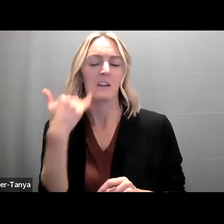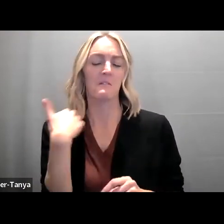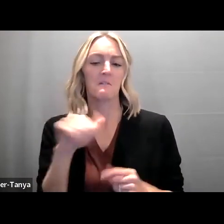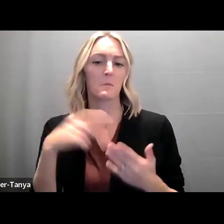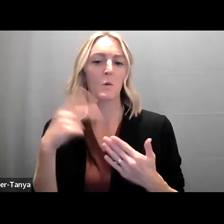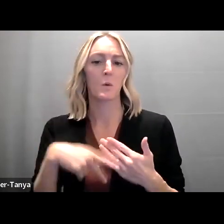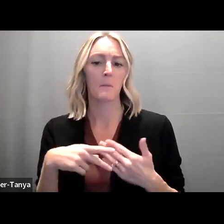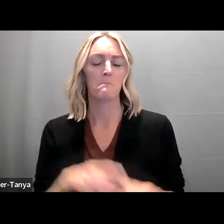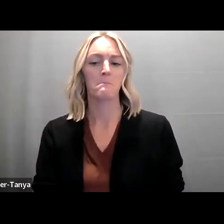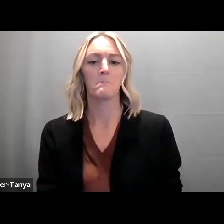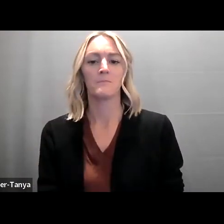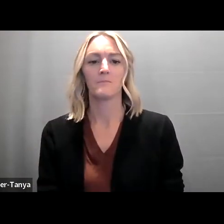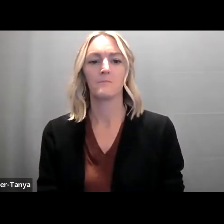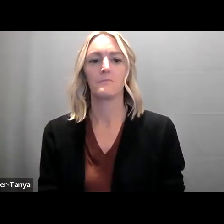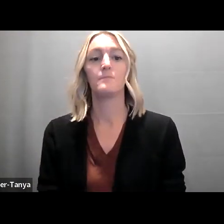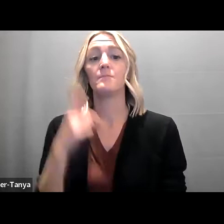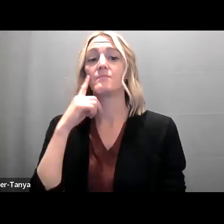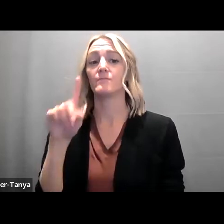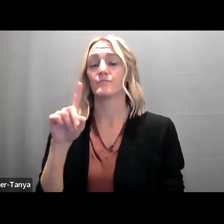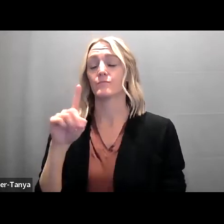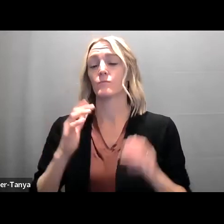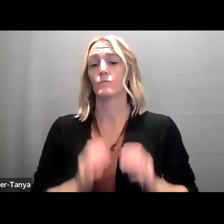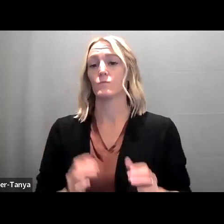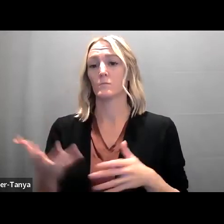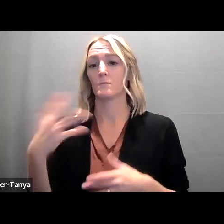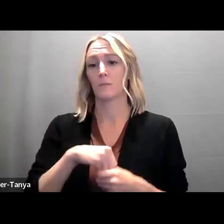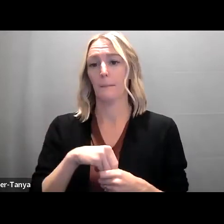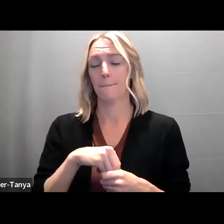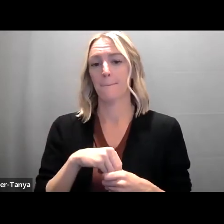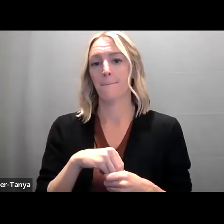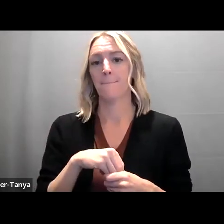Other thing I would say when it comes to con you remember engagement I think is honest